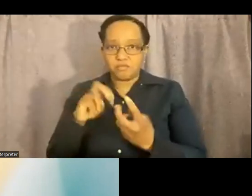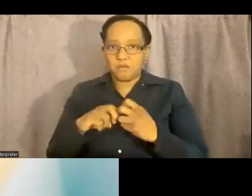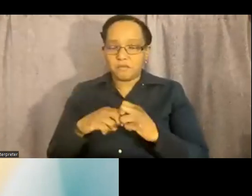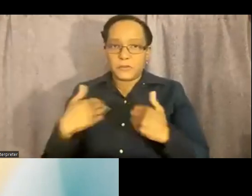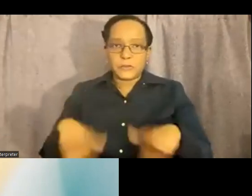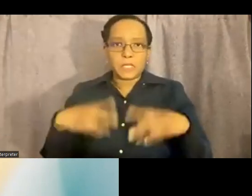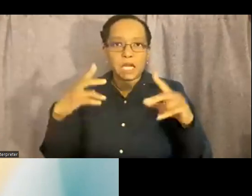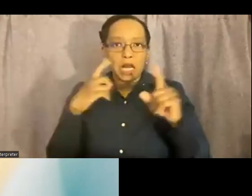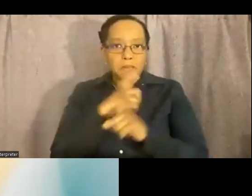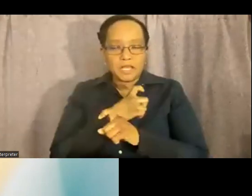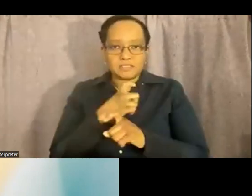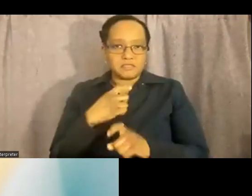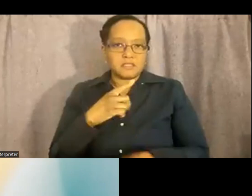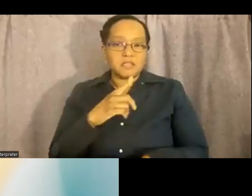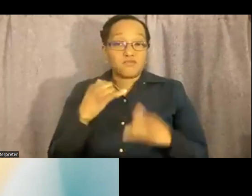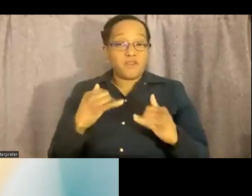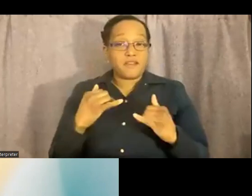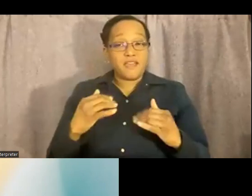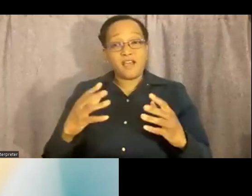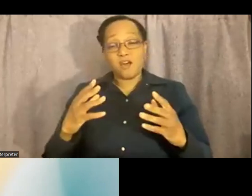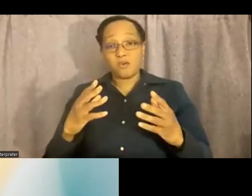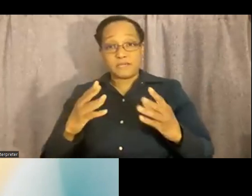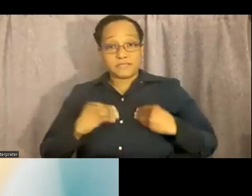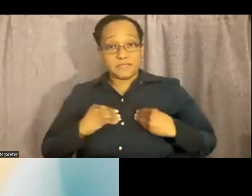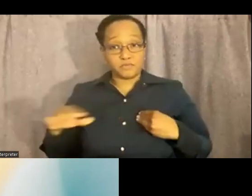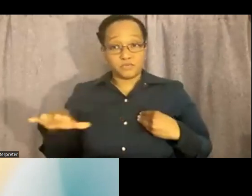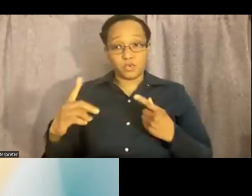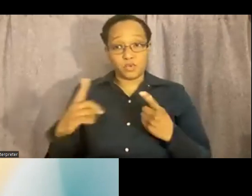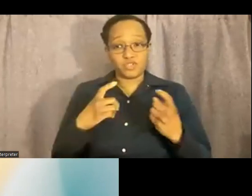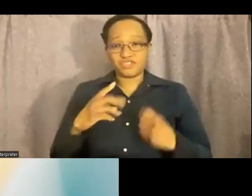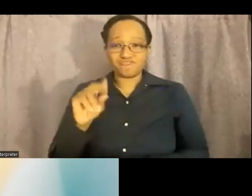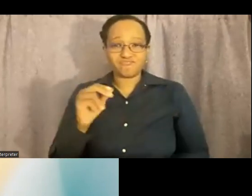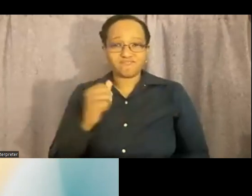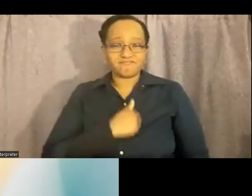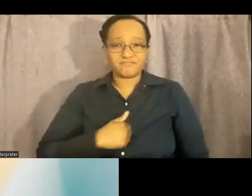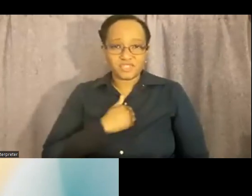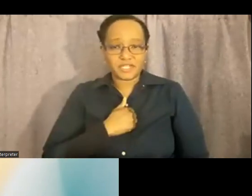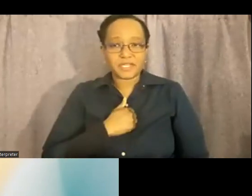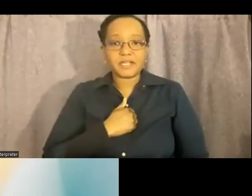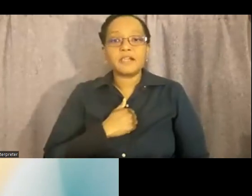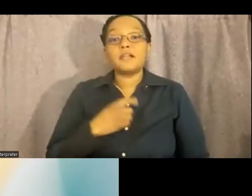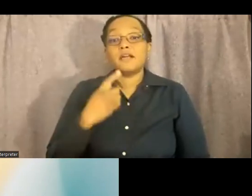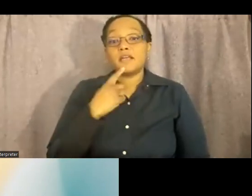are not going to take questions right now, I am sorry folks , but the question here about